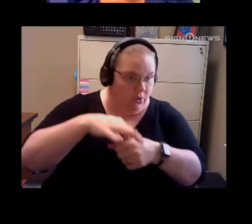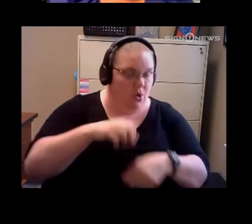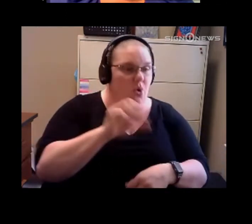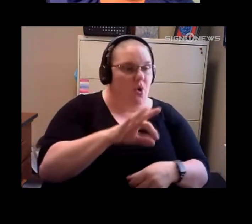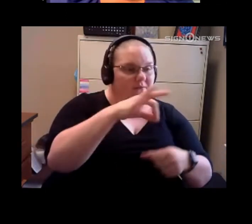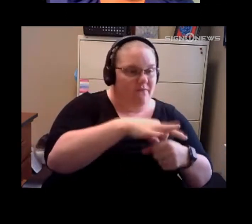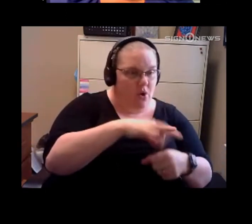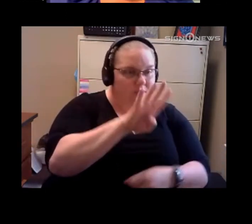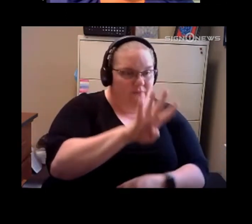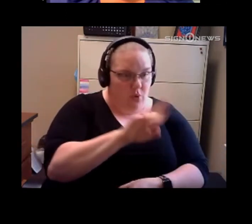um